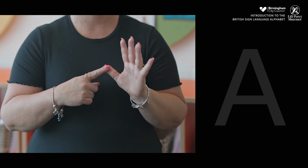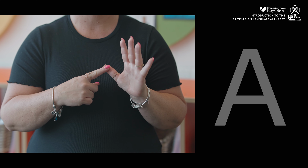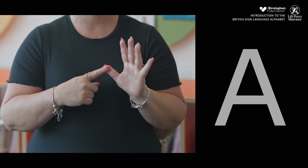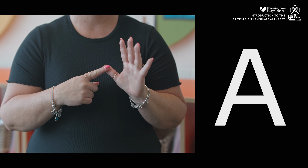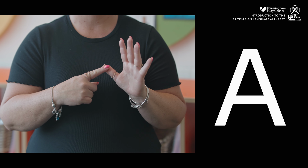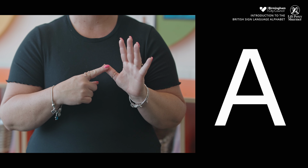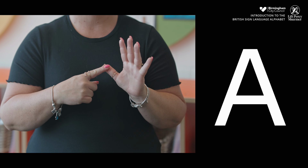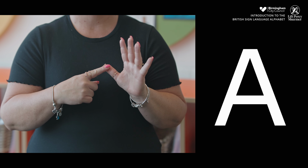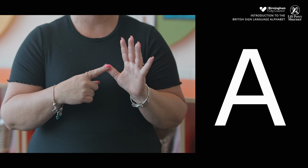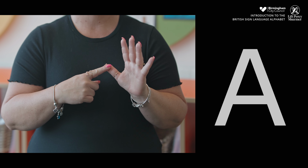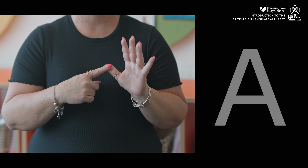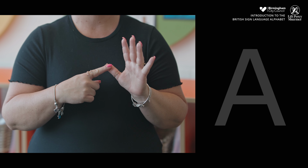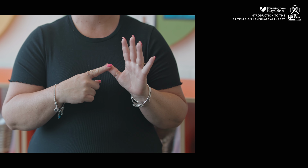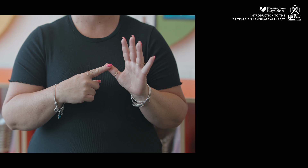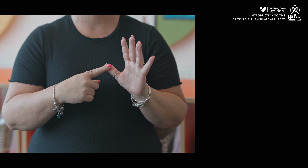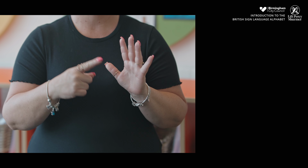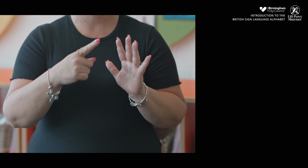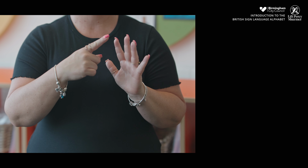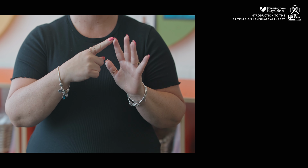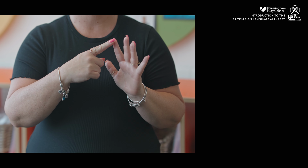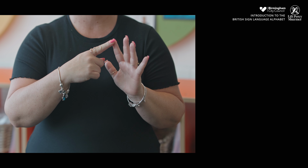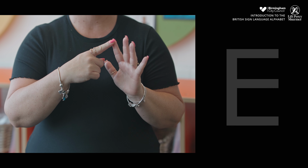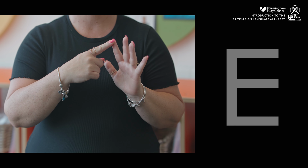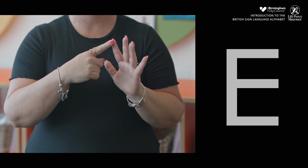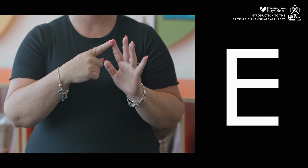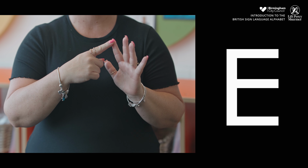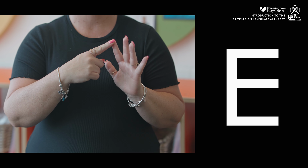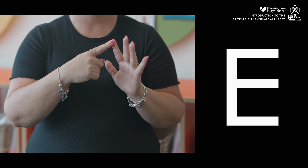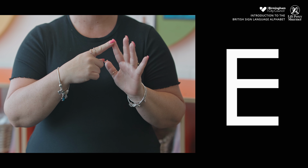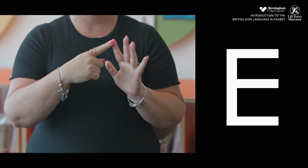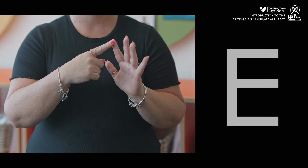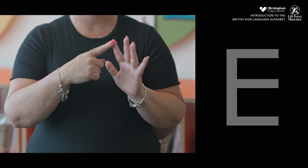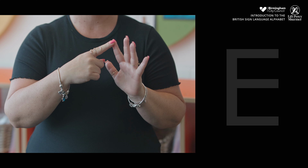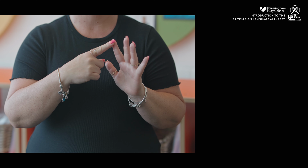A E